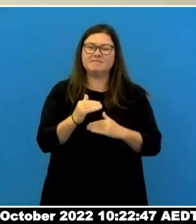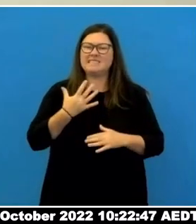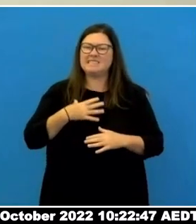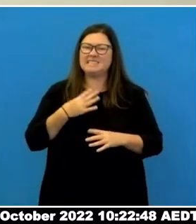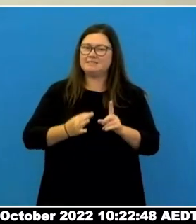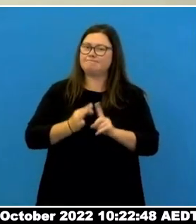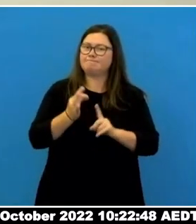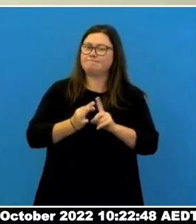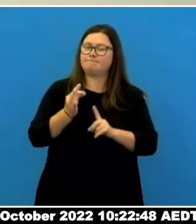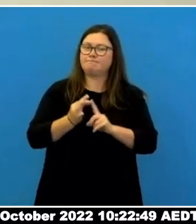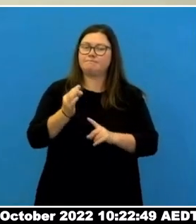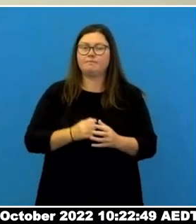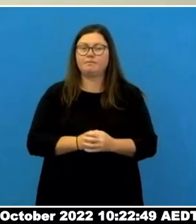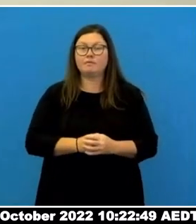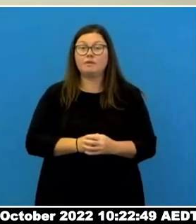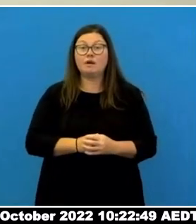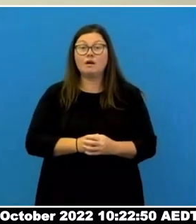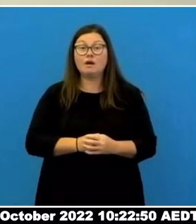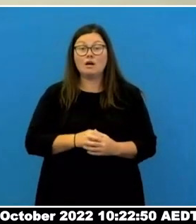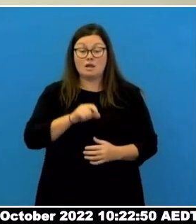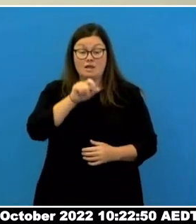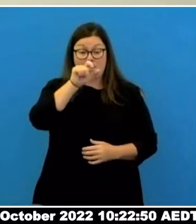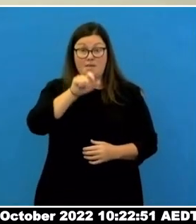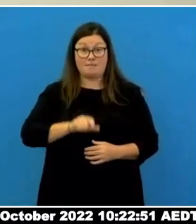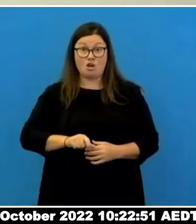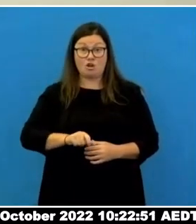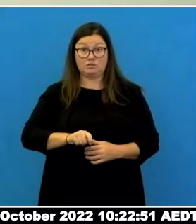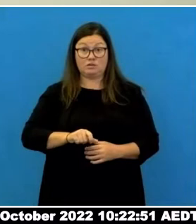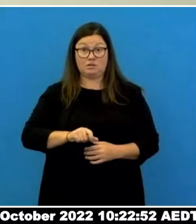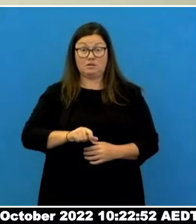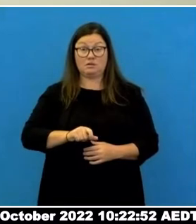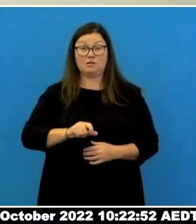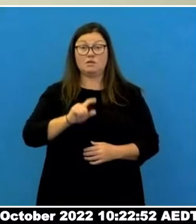Complainants would take the complaints to the Commission and they will be guided